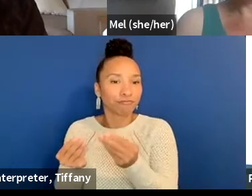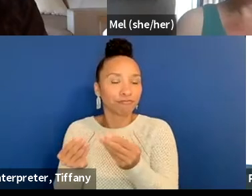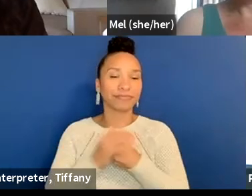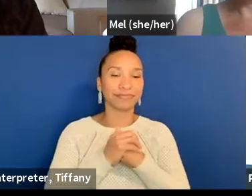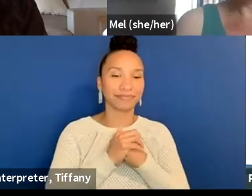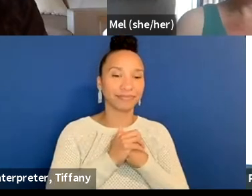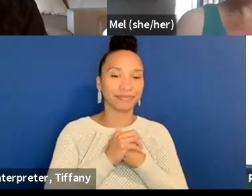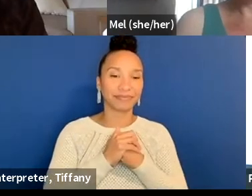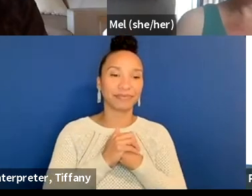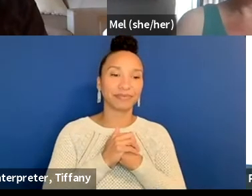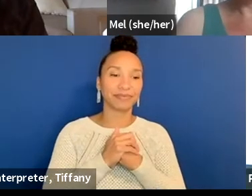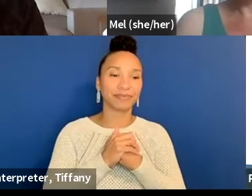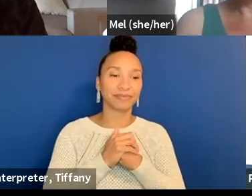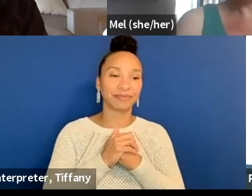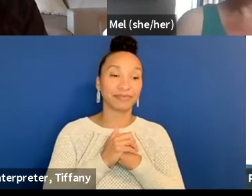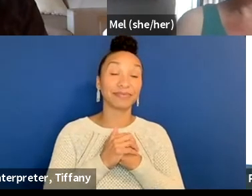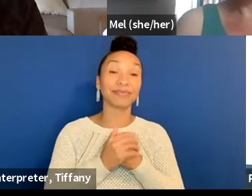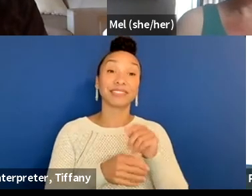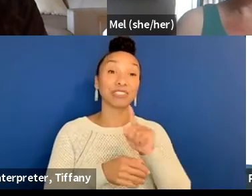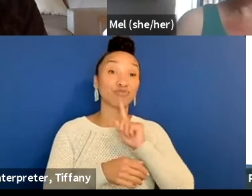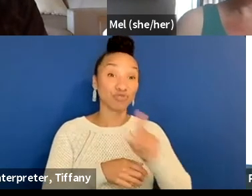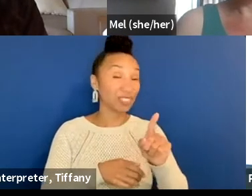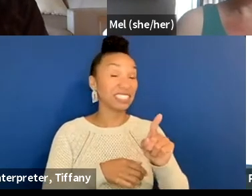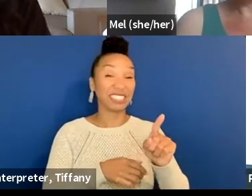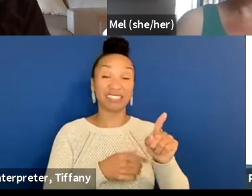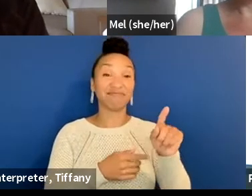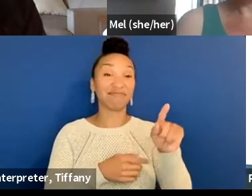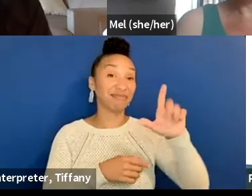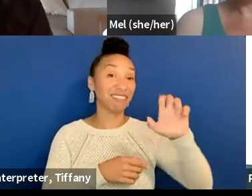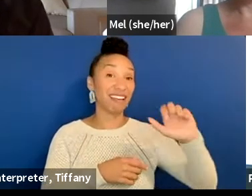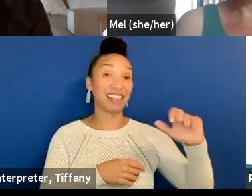Benjamin (they/them/elle): And so I think like the fact that folks want it to be with them in a present way.